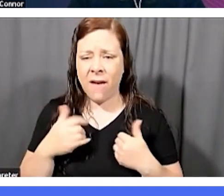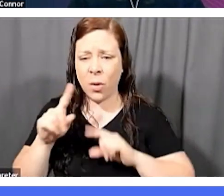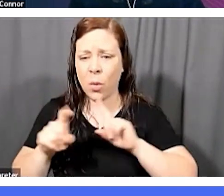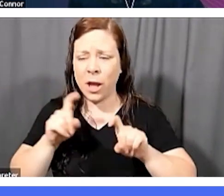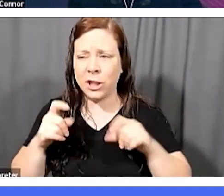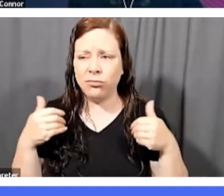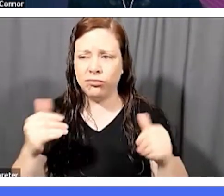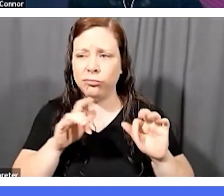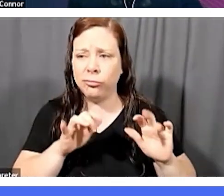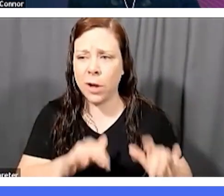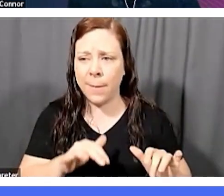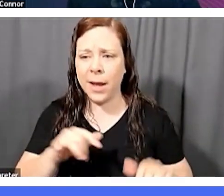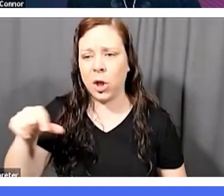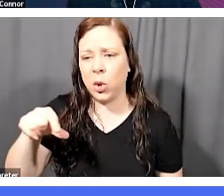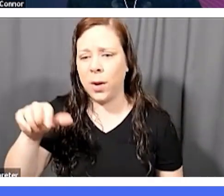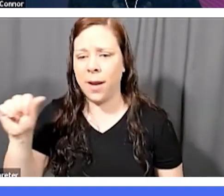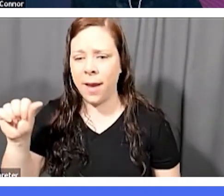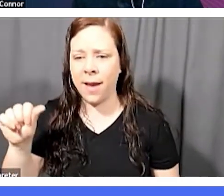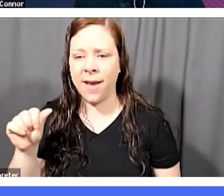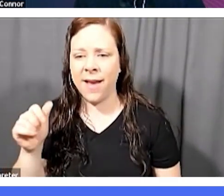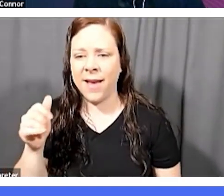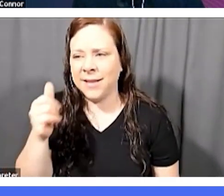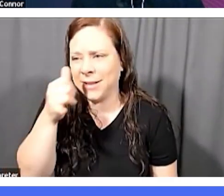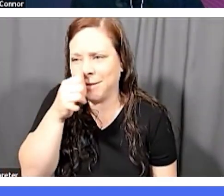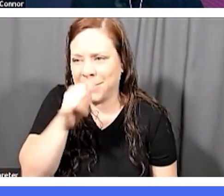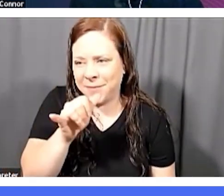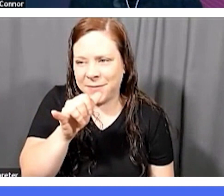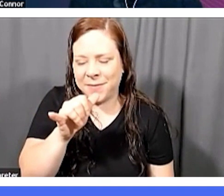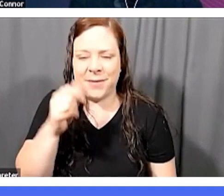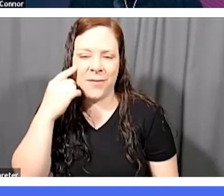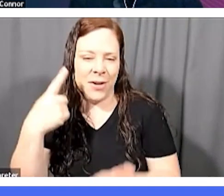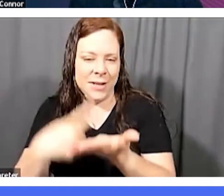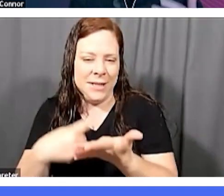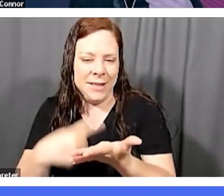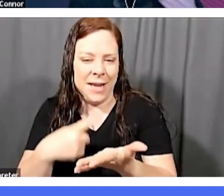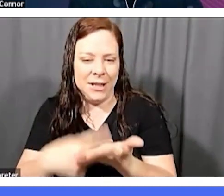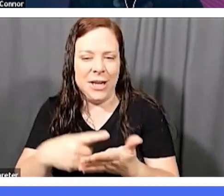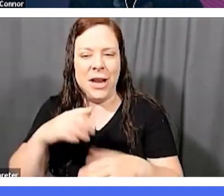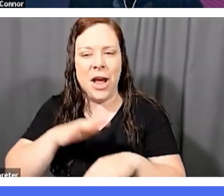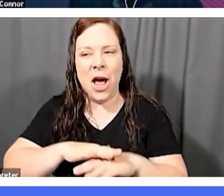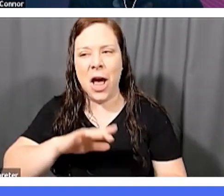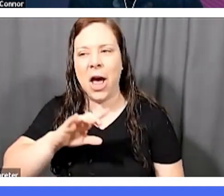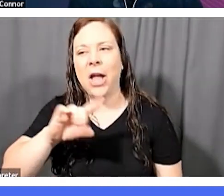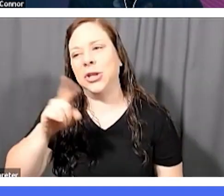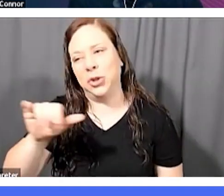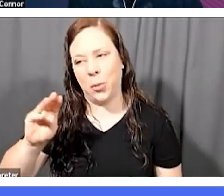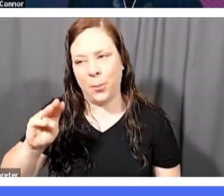It's a little bit goofy to have a discussion over a Zoom webinar with a few hundred people, but we're gonna make it work together.